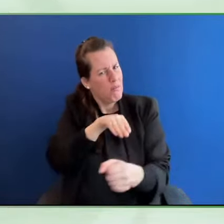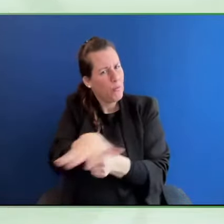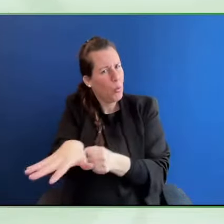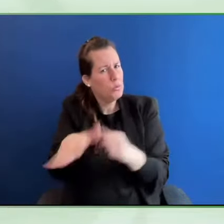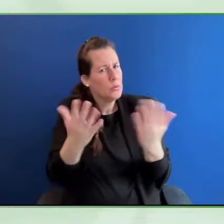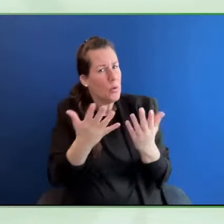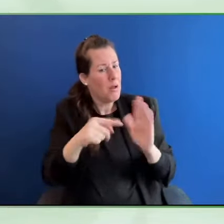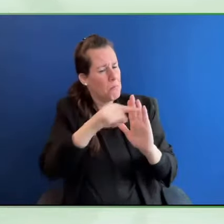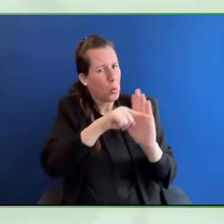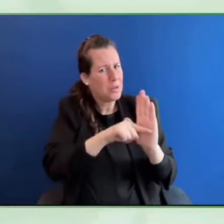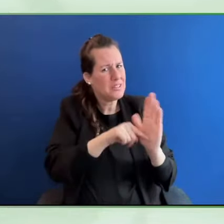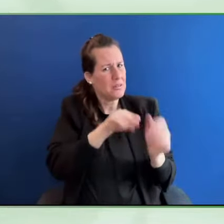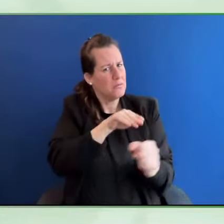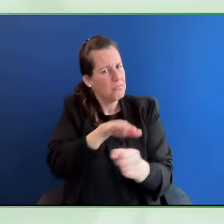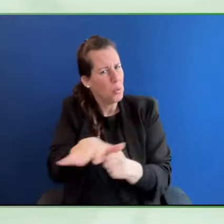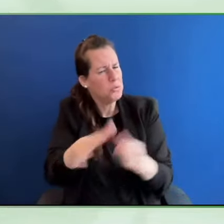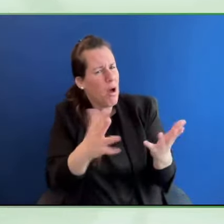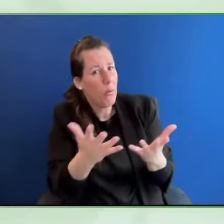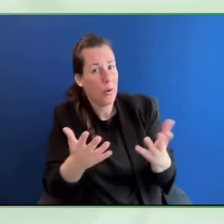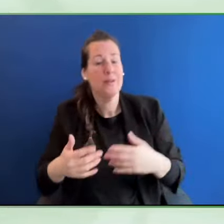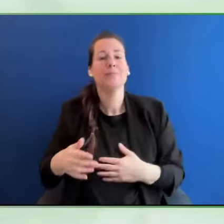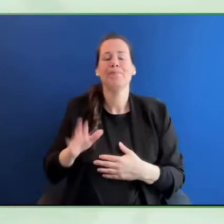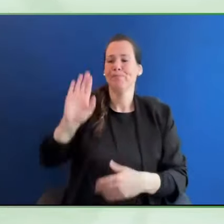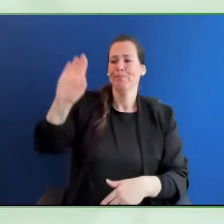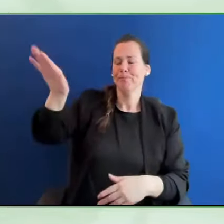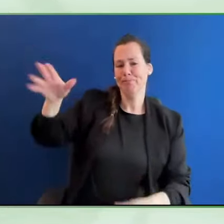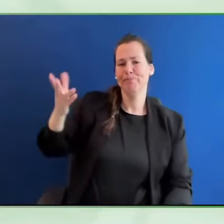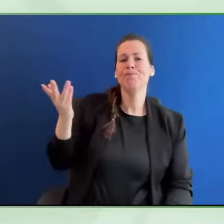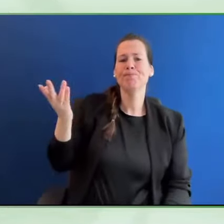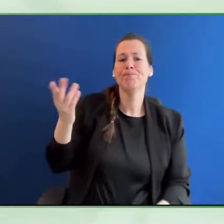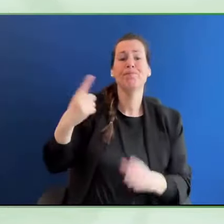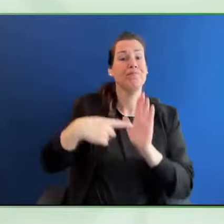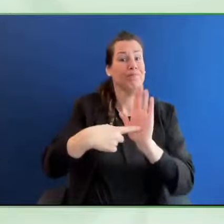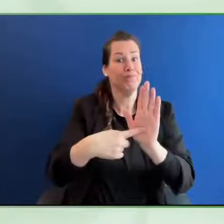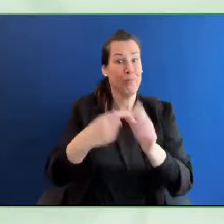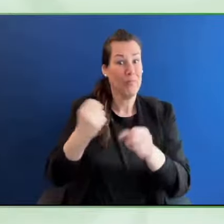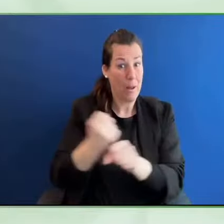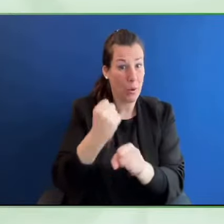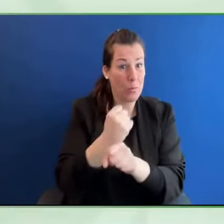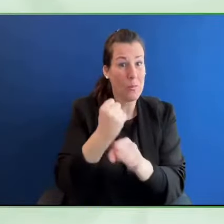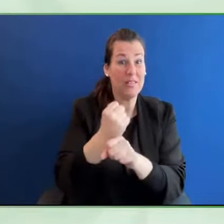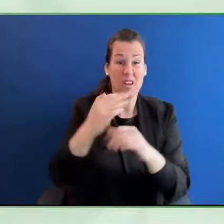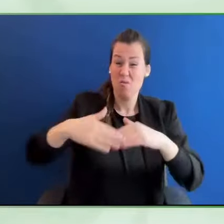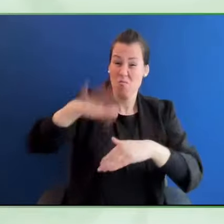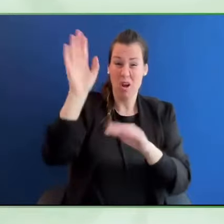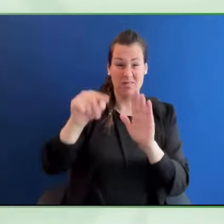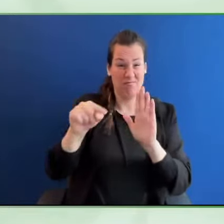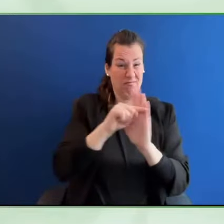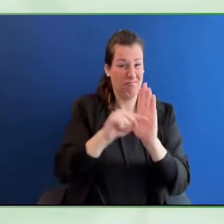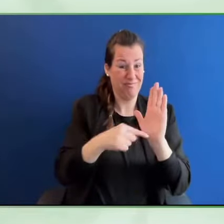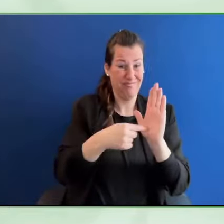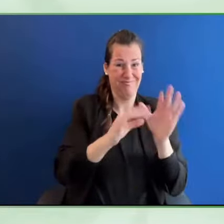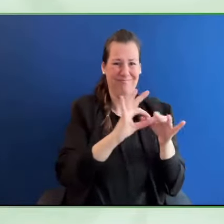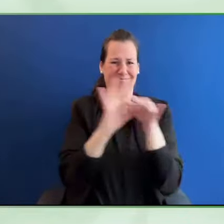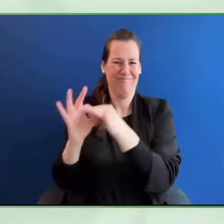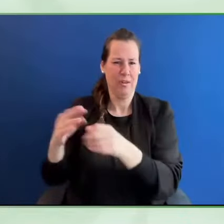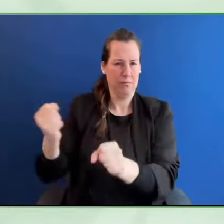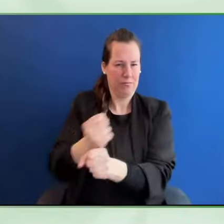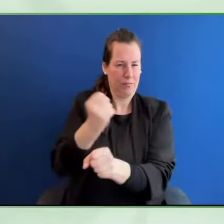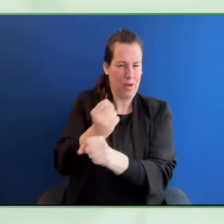can be about health and safety, can be about good hiring practices from around Europe and the world.